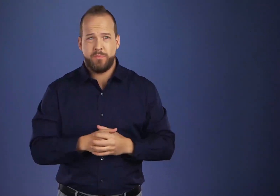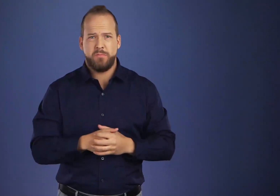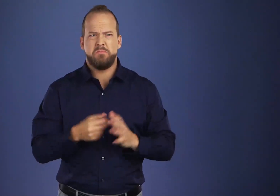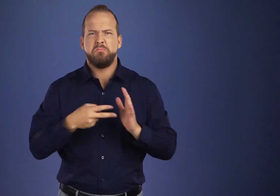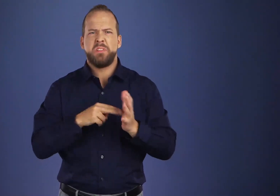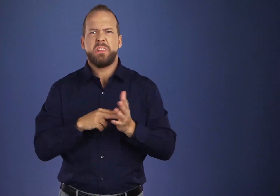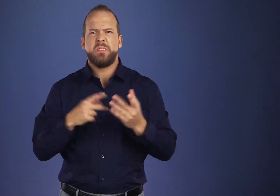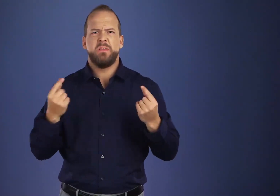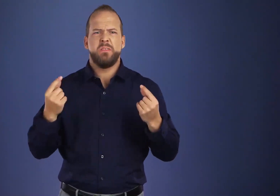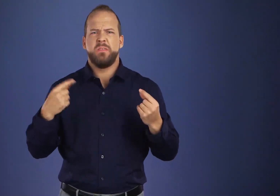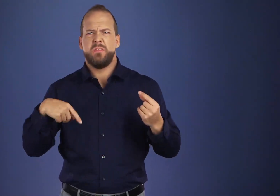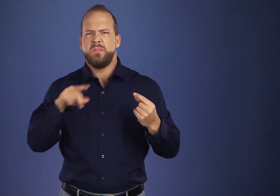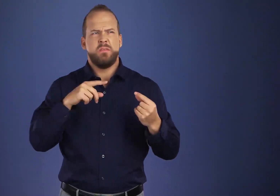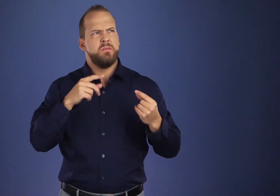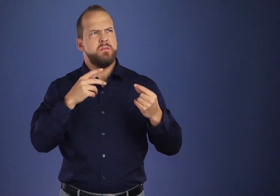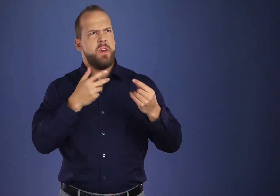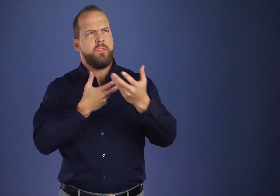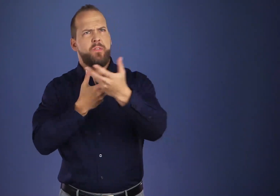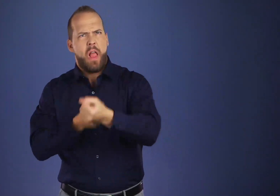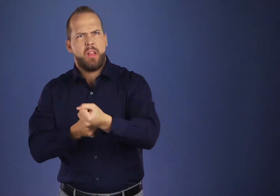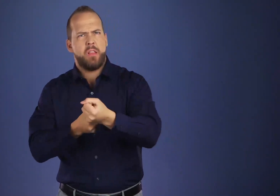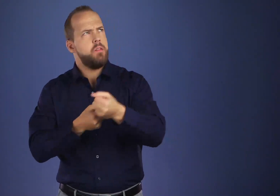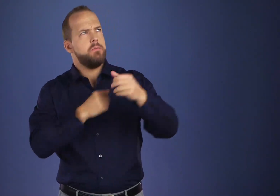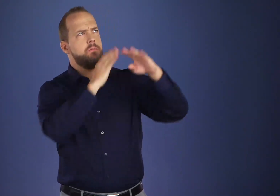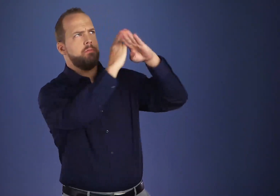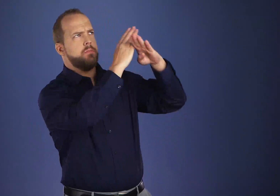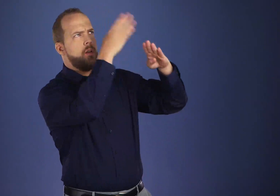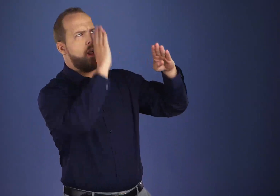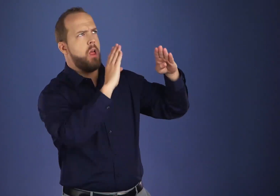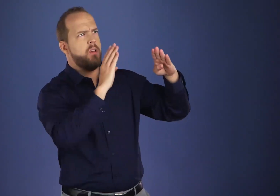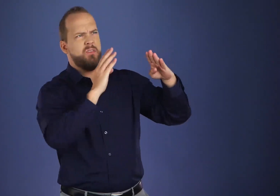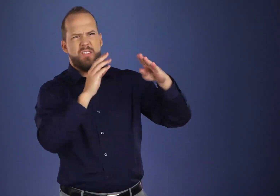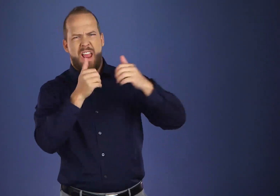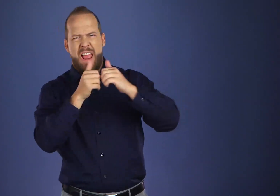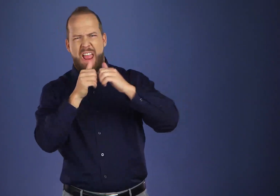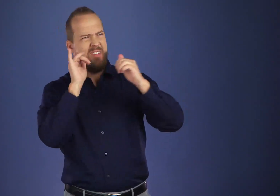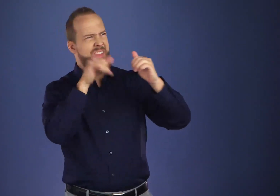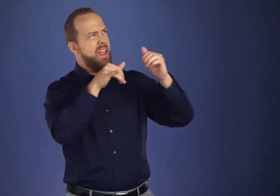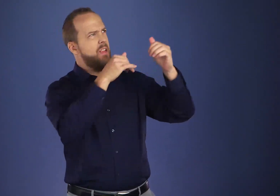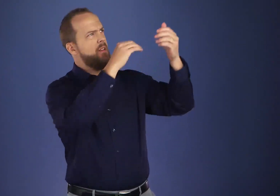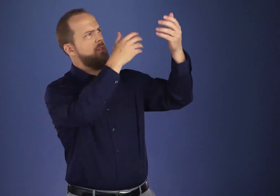Therefore our problem now becomes just how and by what specific means